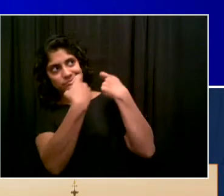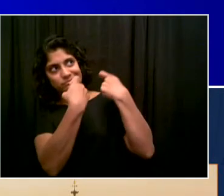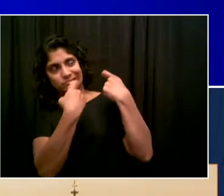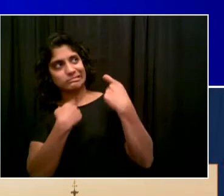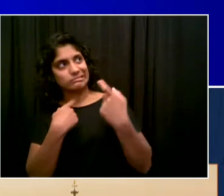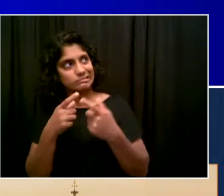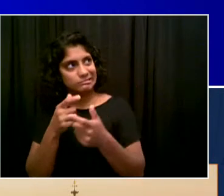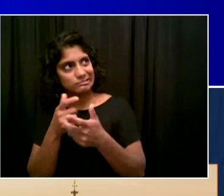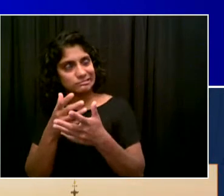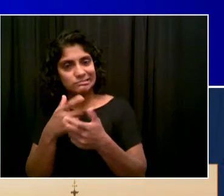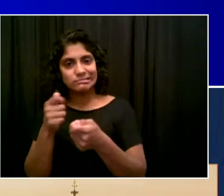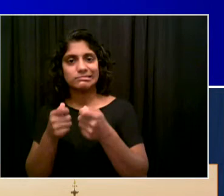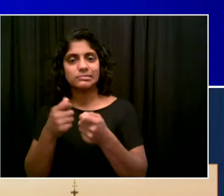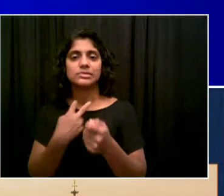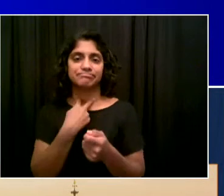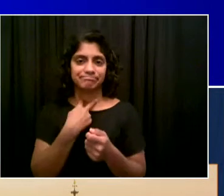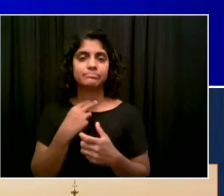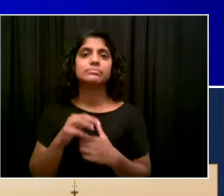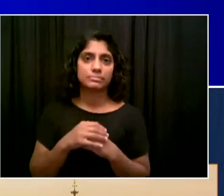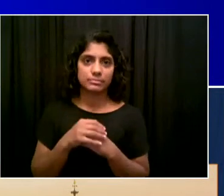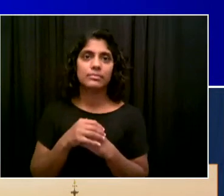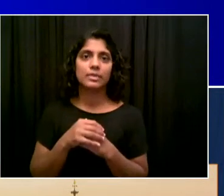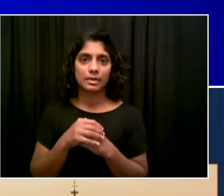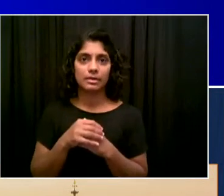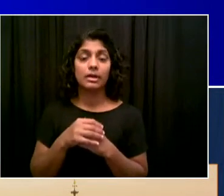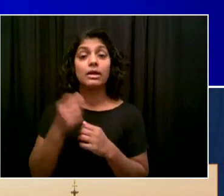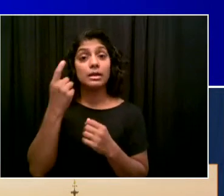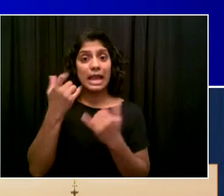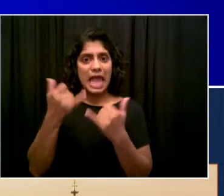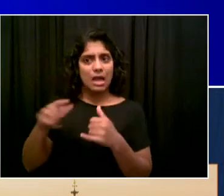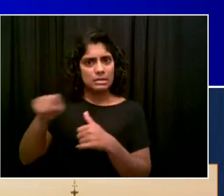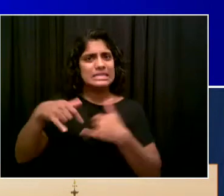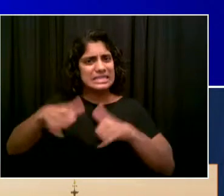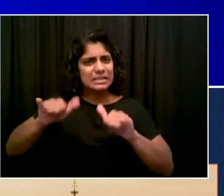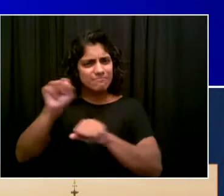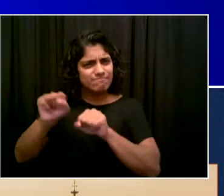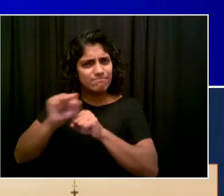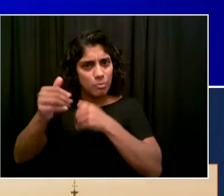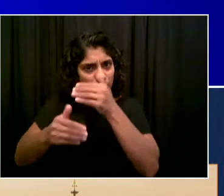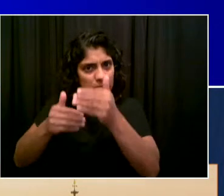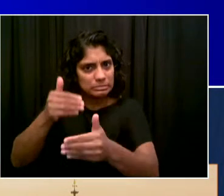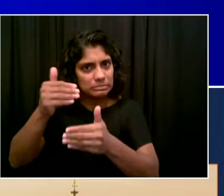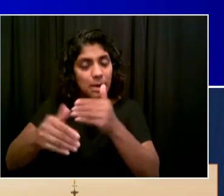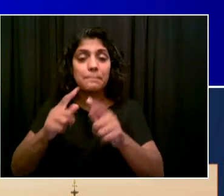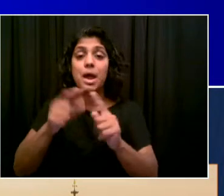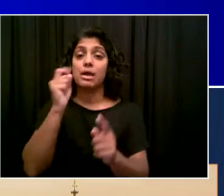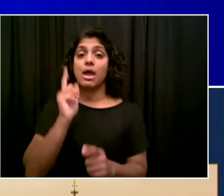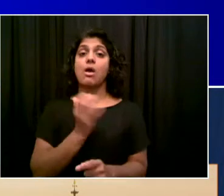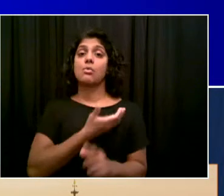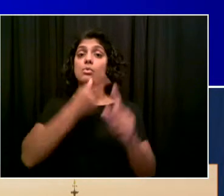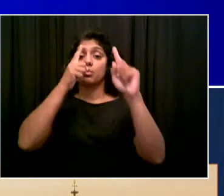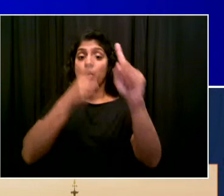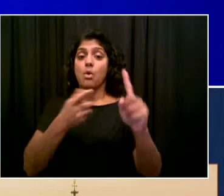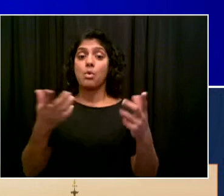AND THE MTA HAVE TO ACT IN EXPEDITE THAT ASSESSMENT. NUMBER FOUR, SET